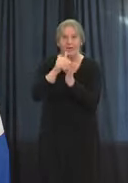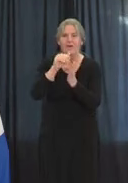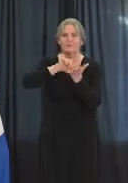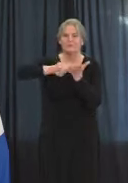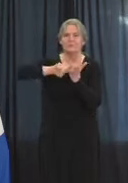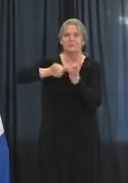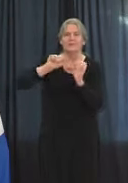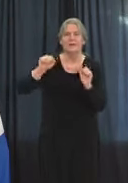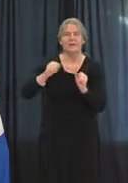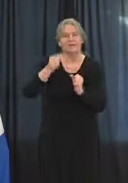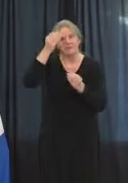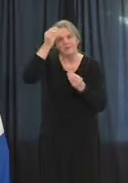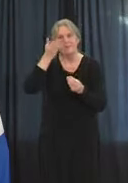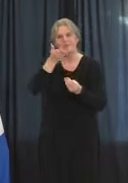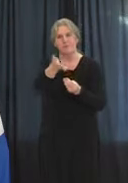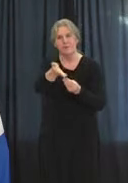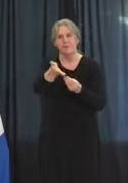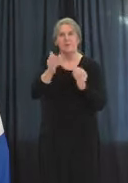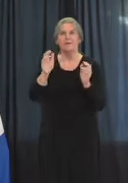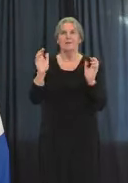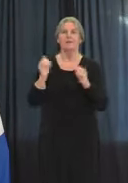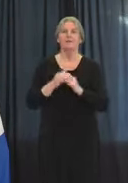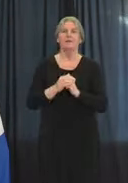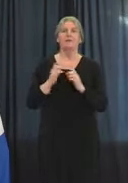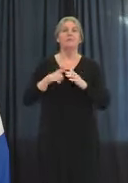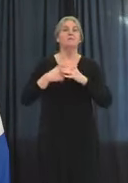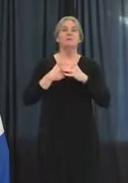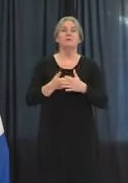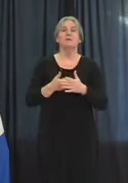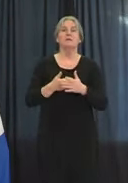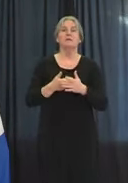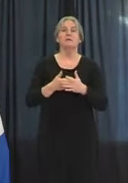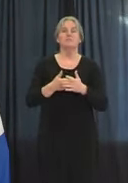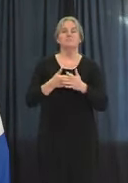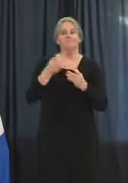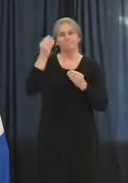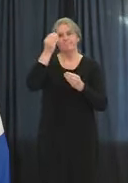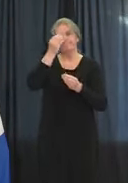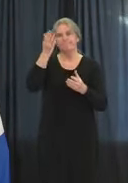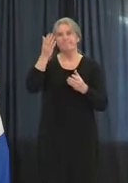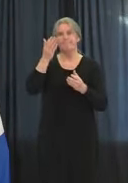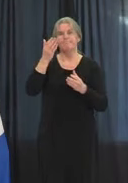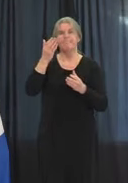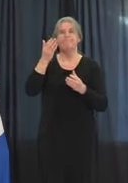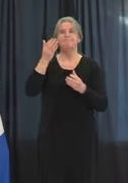website as a source for information. I would like to begin today by sending my thoughts to all